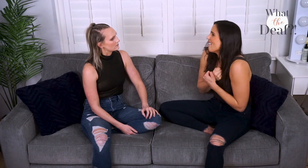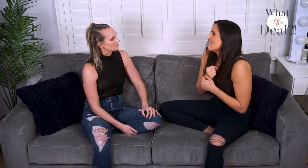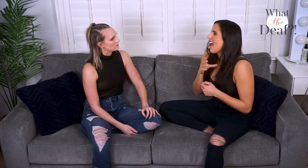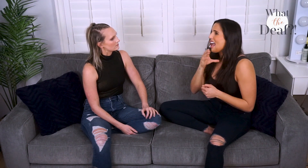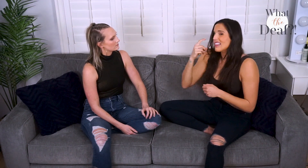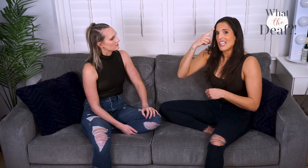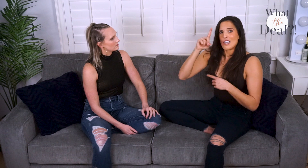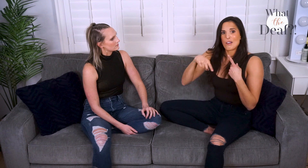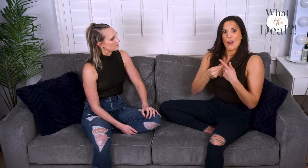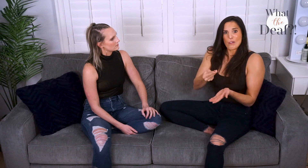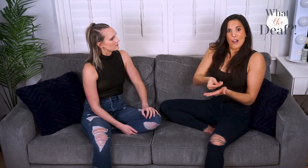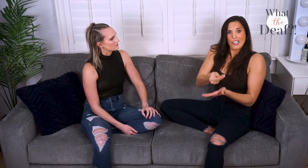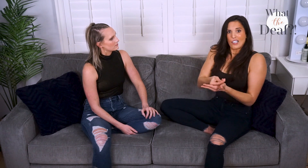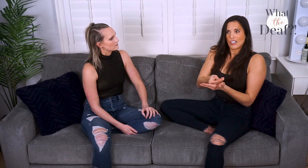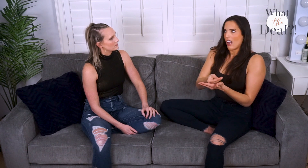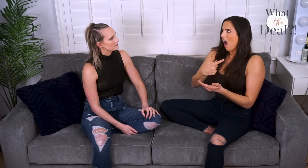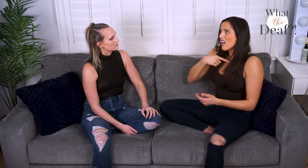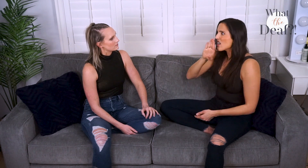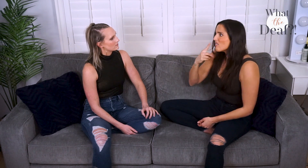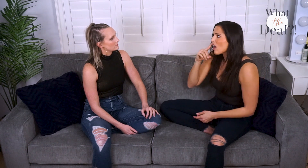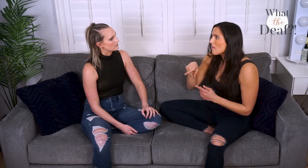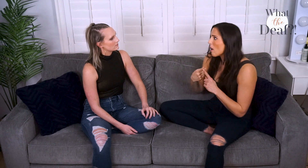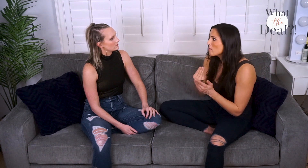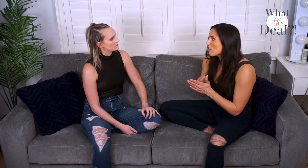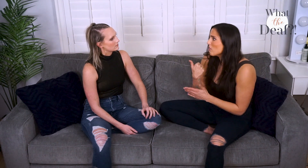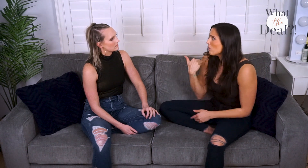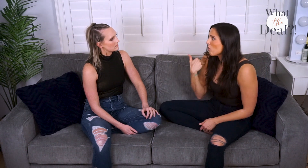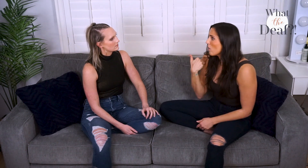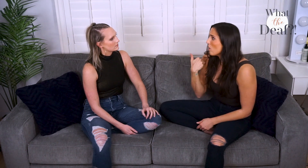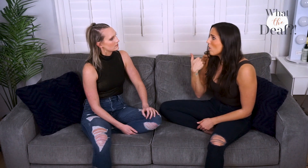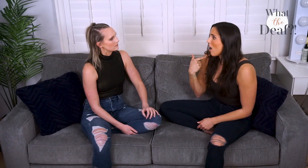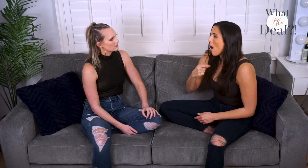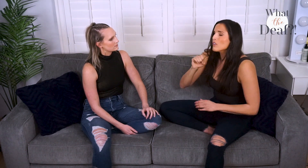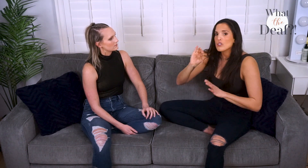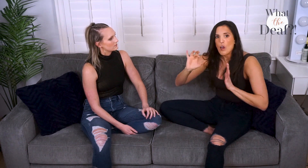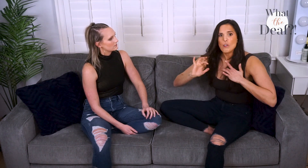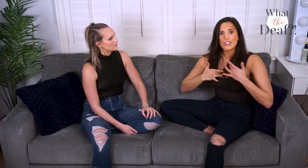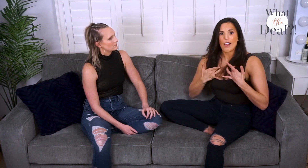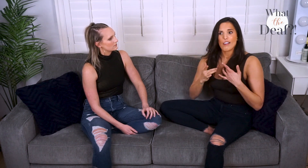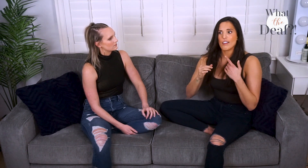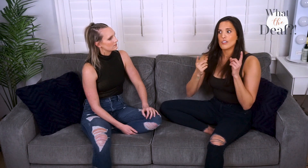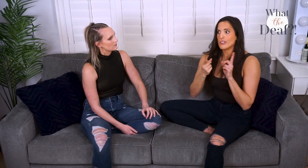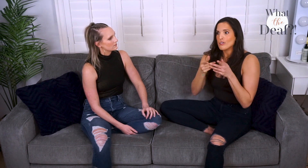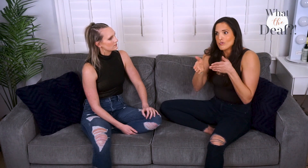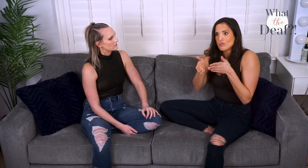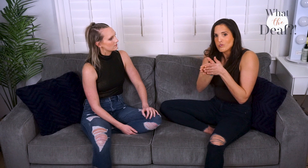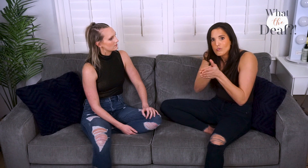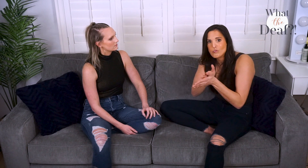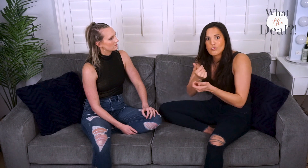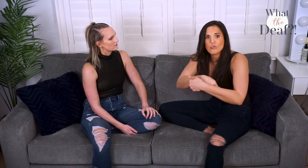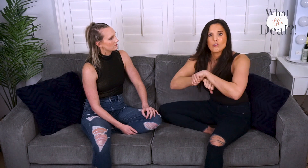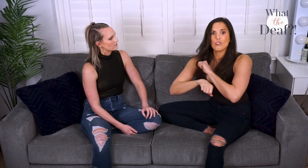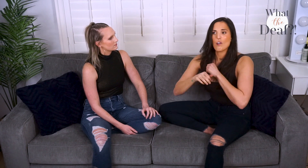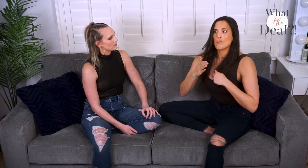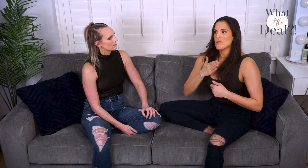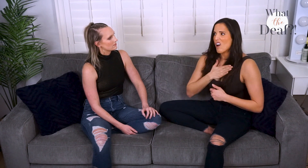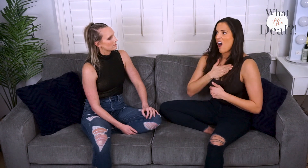And I started thinking about money, and I never thought about money with acting before. I was so excited to roll up my sleeves